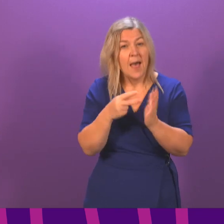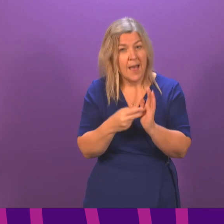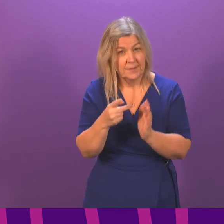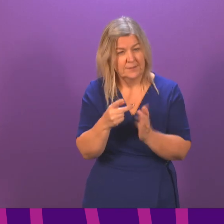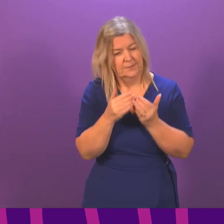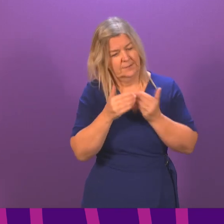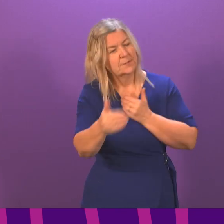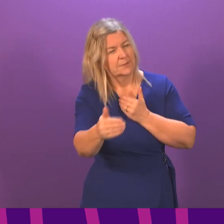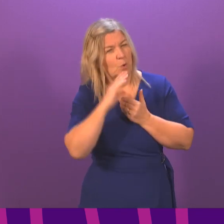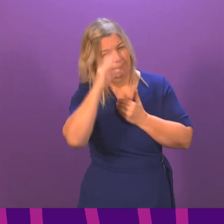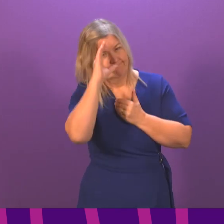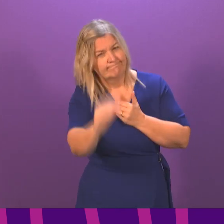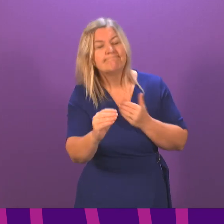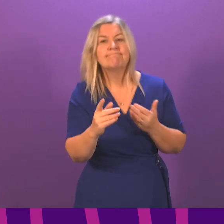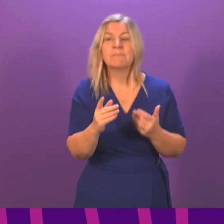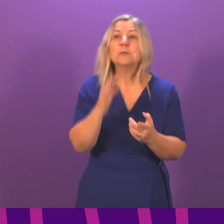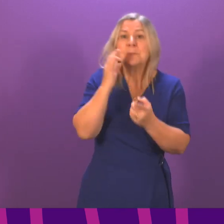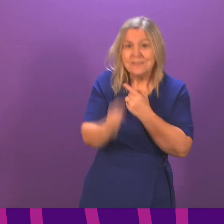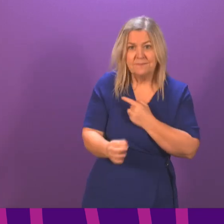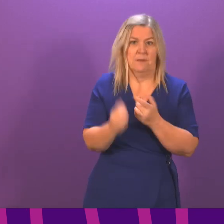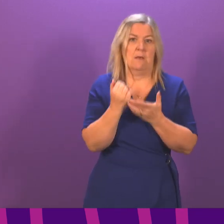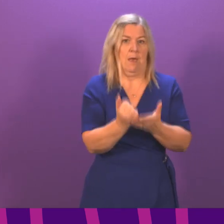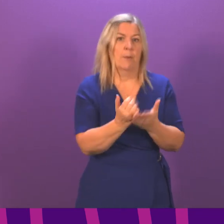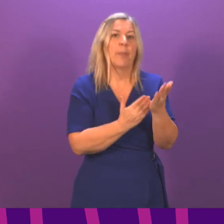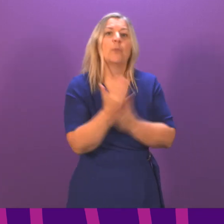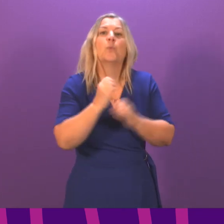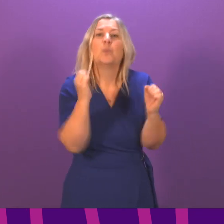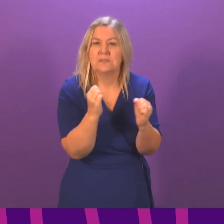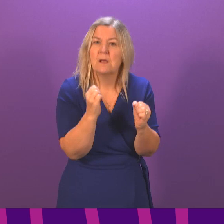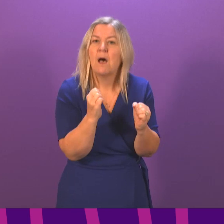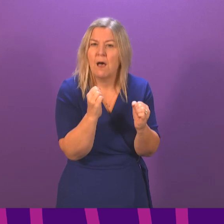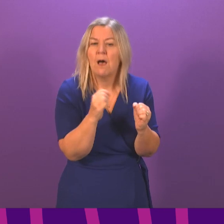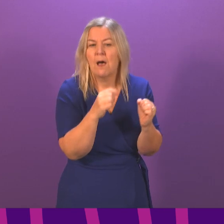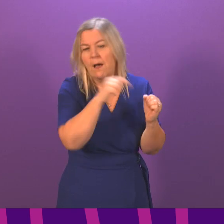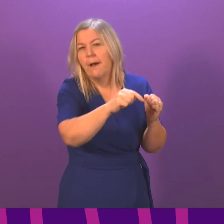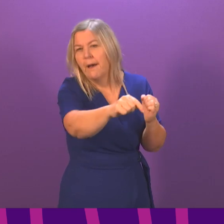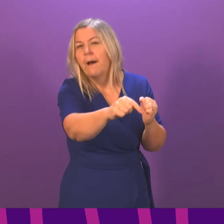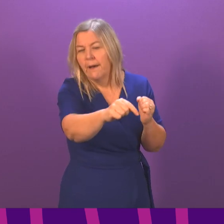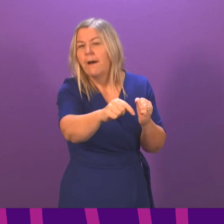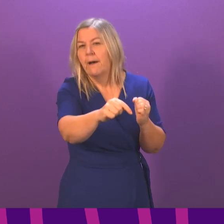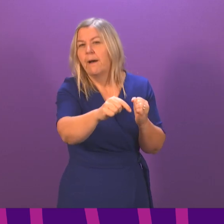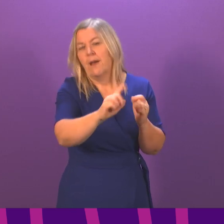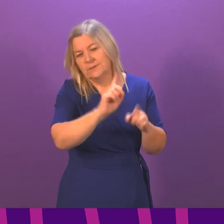to come, on how we can provide particular help over the winter and beyond, as we start to recover from Covid.